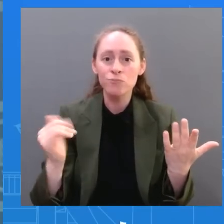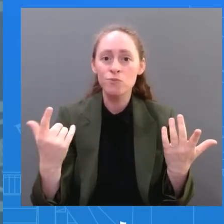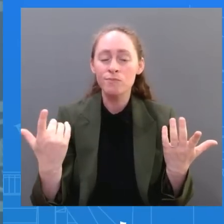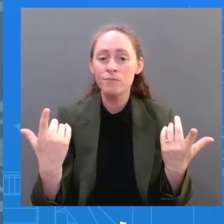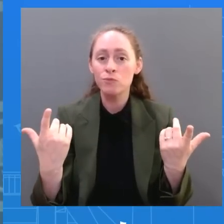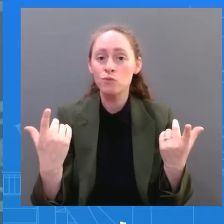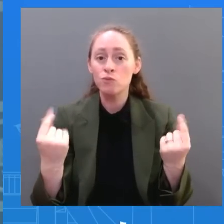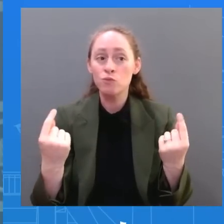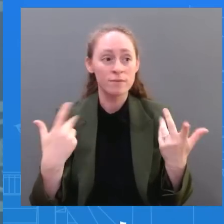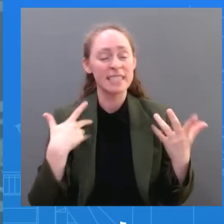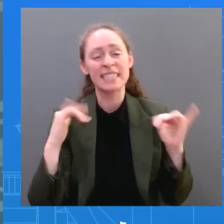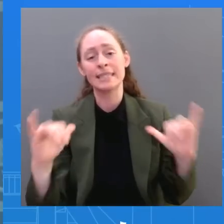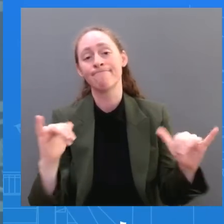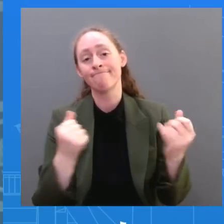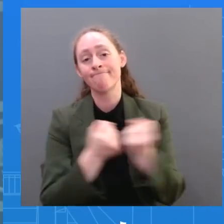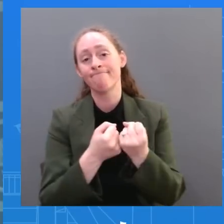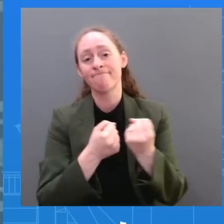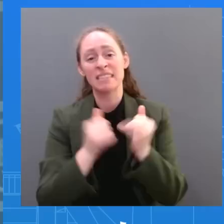We're going to continue to help Ukraine